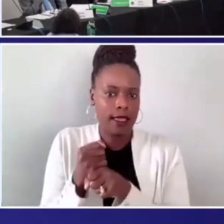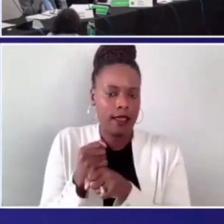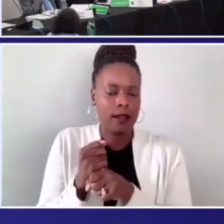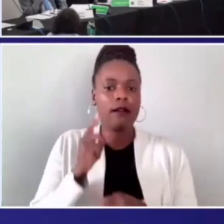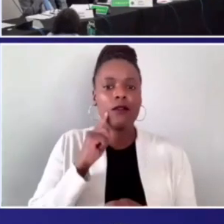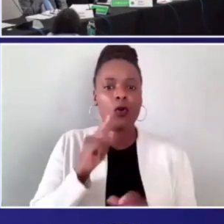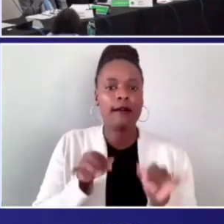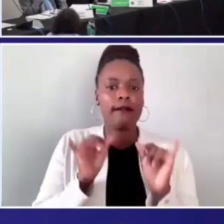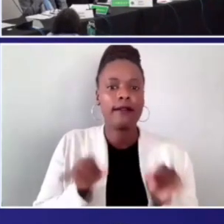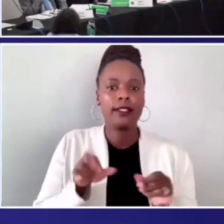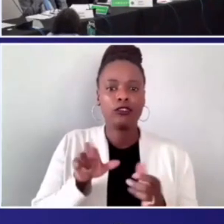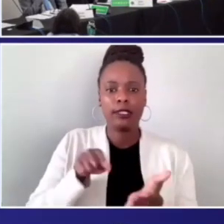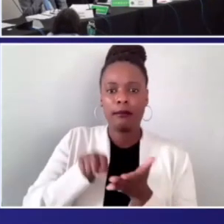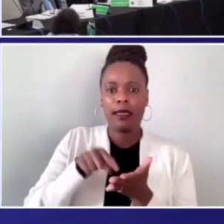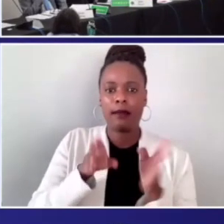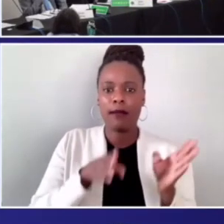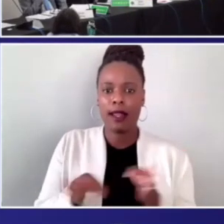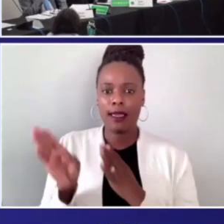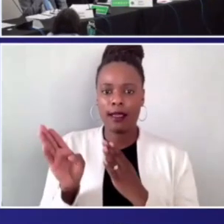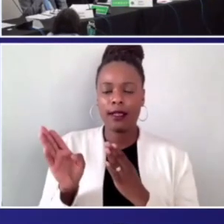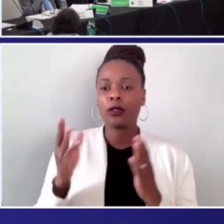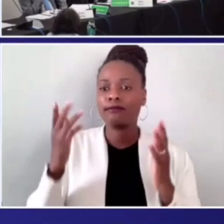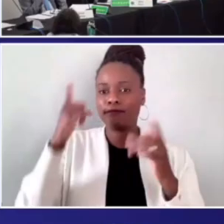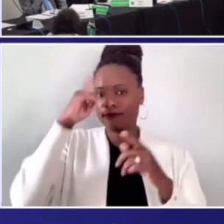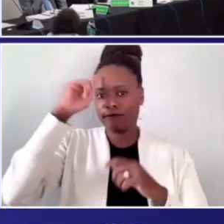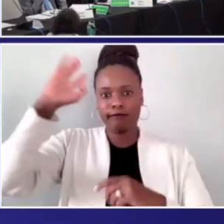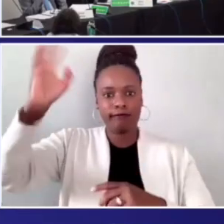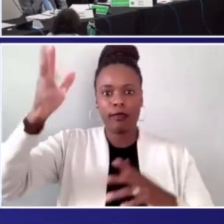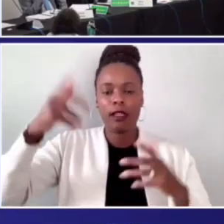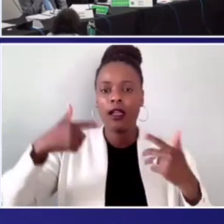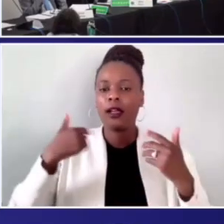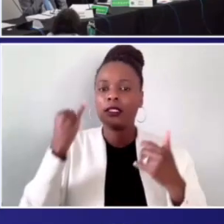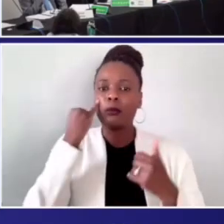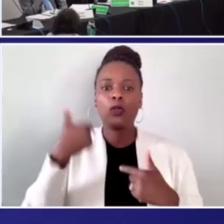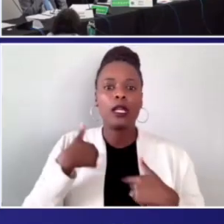So let's say I'm a borrower in March of